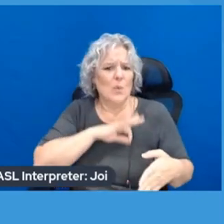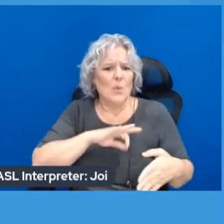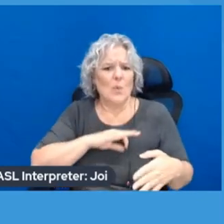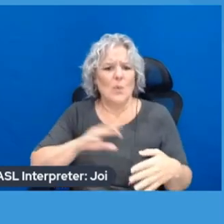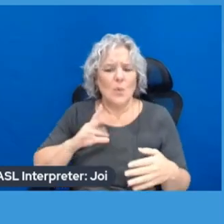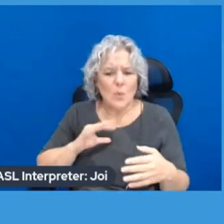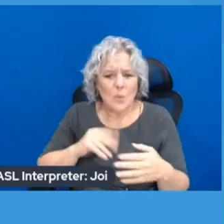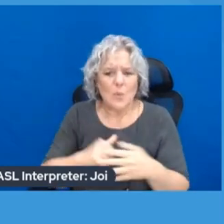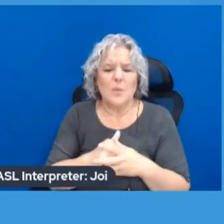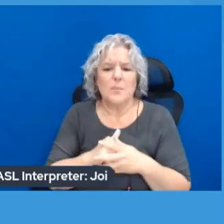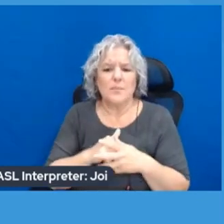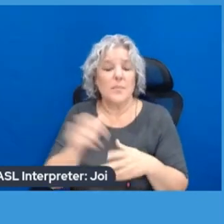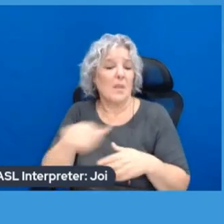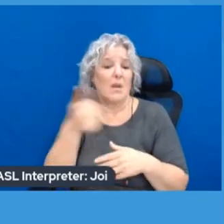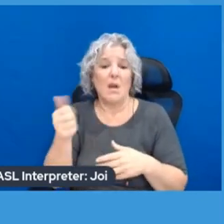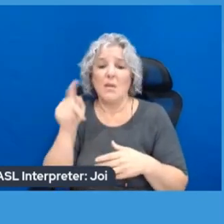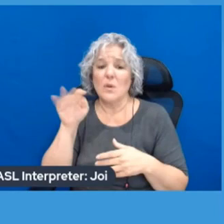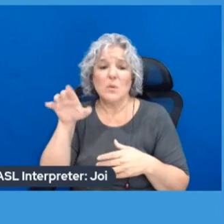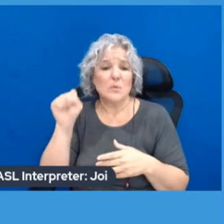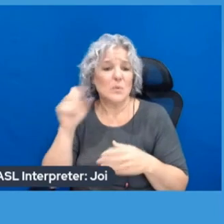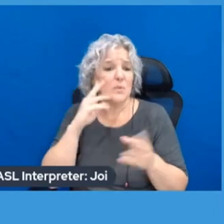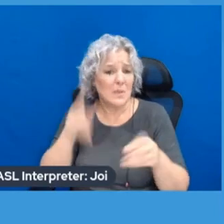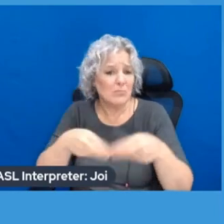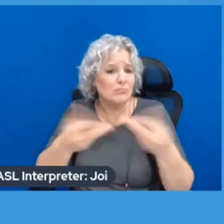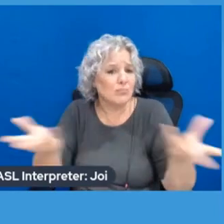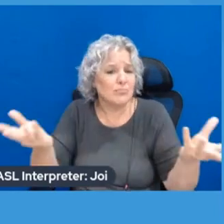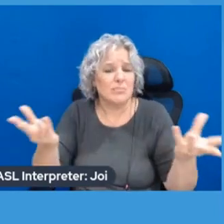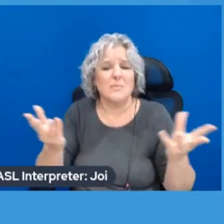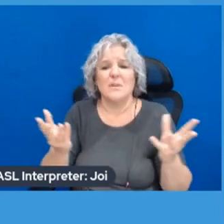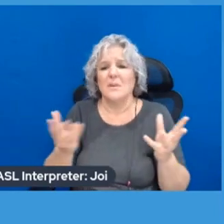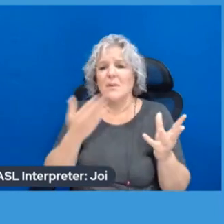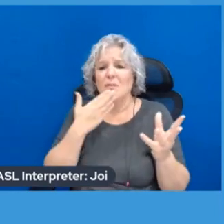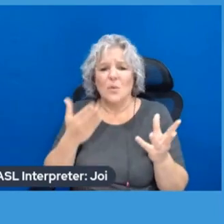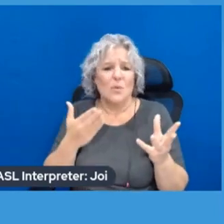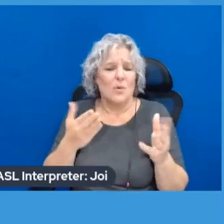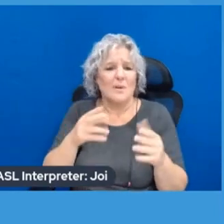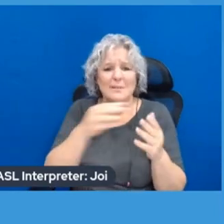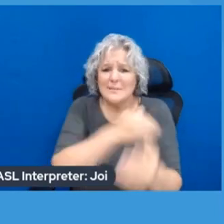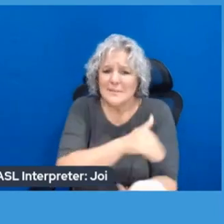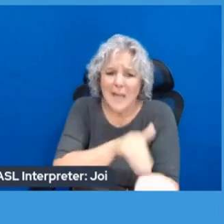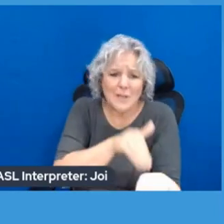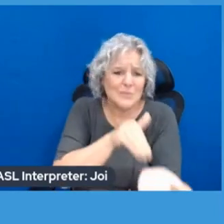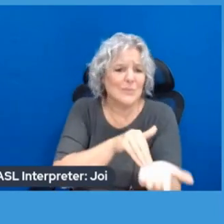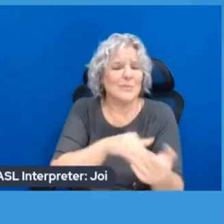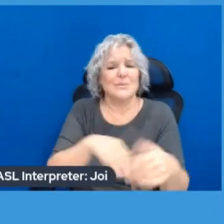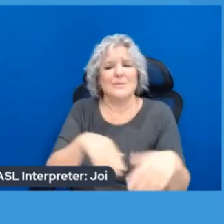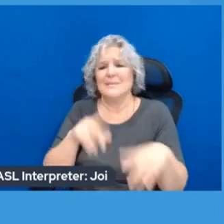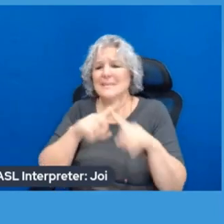other tools such as family practice guide for practitioners and family practice guide for families